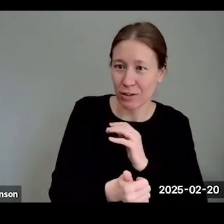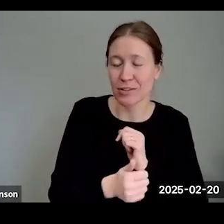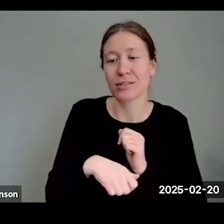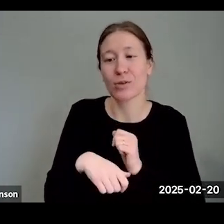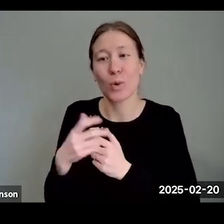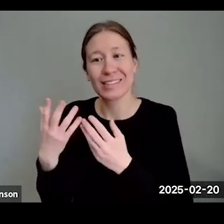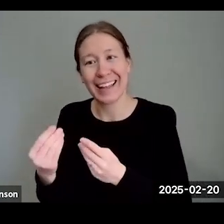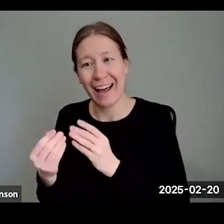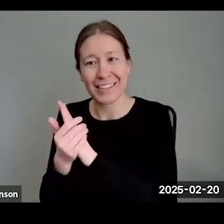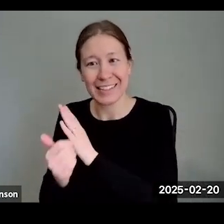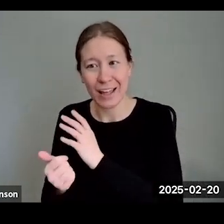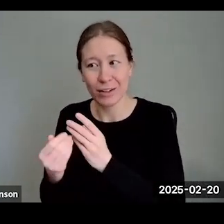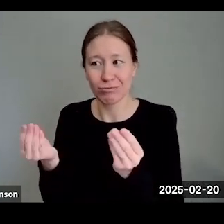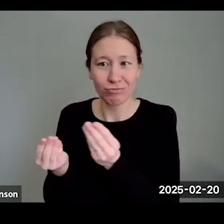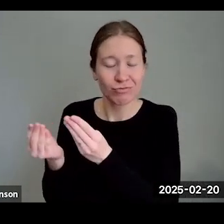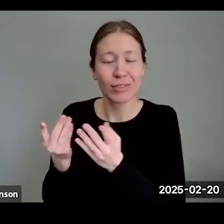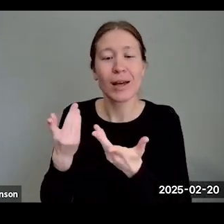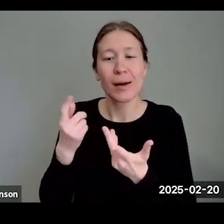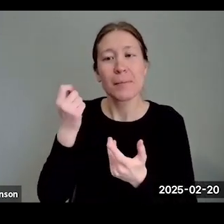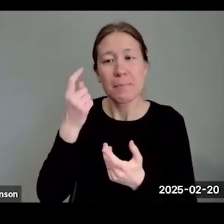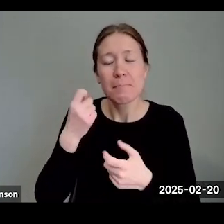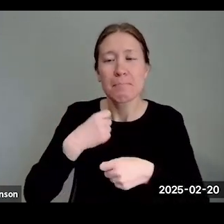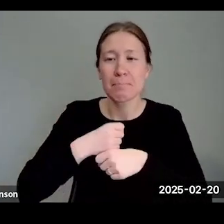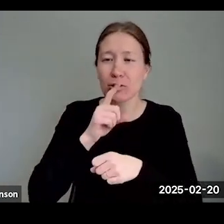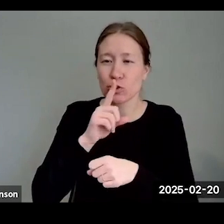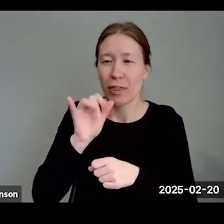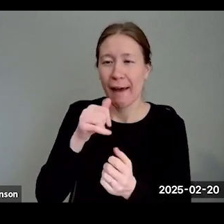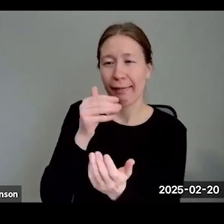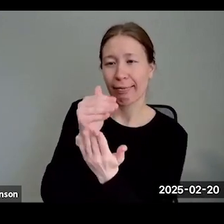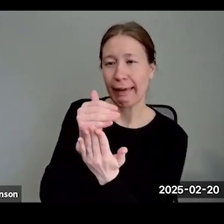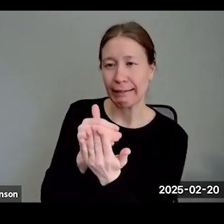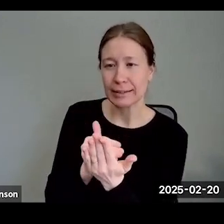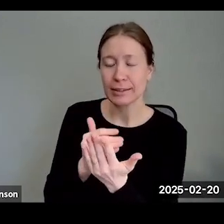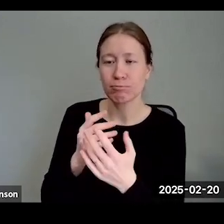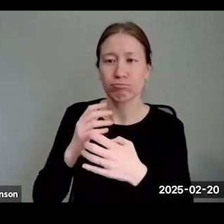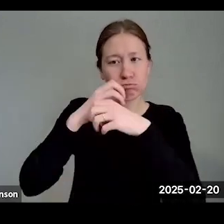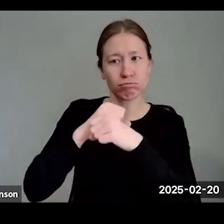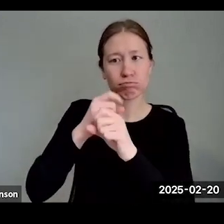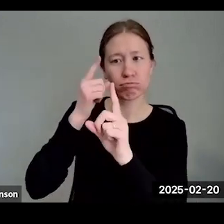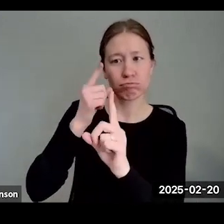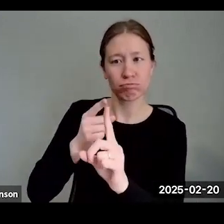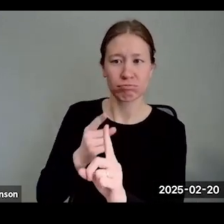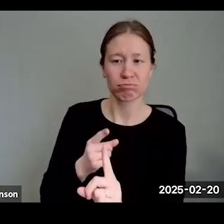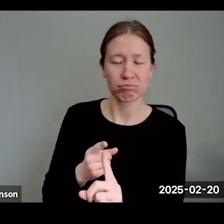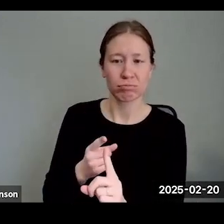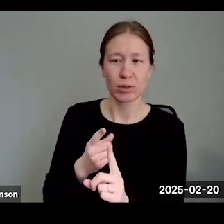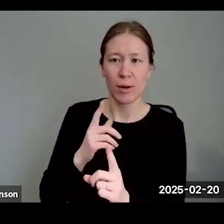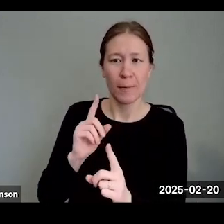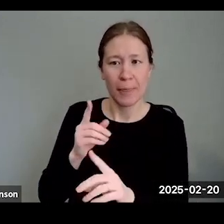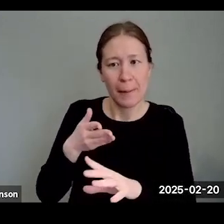But also making sure we're keeping that list concise and important and relevant to the position.